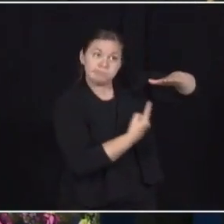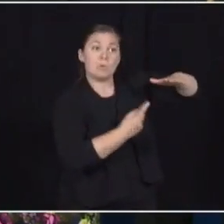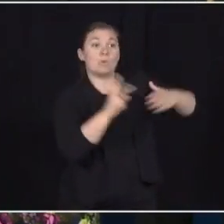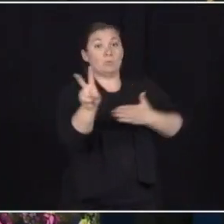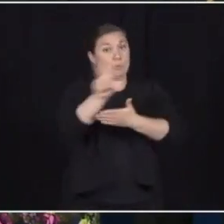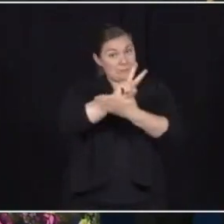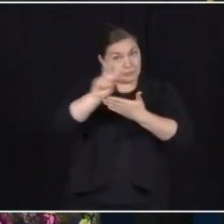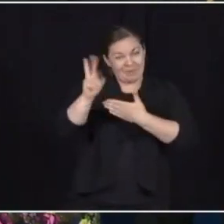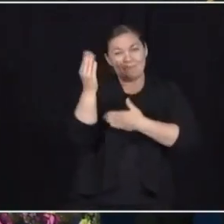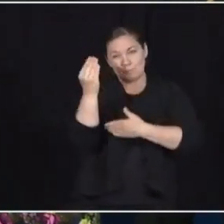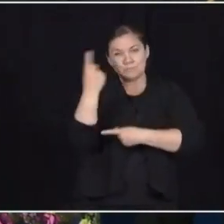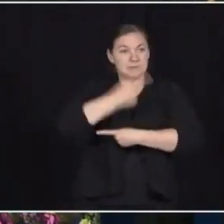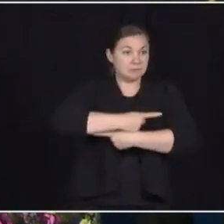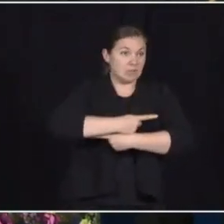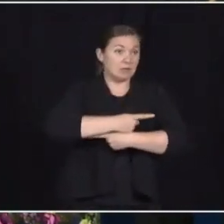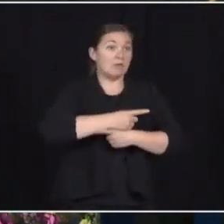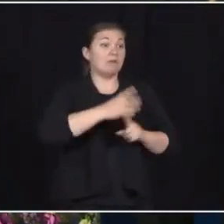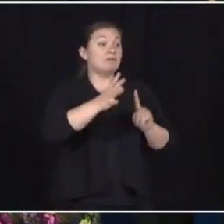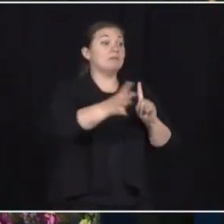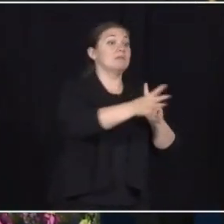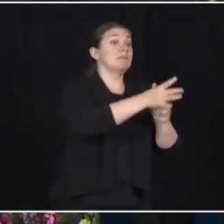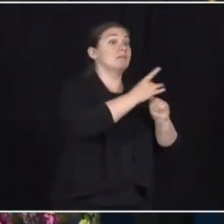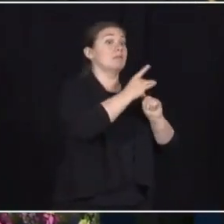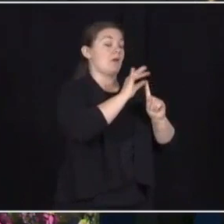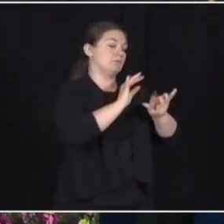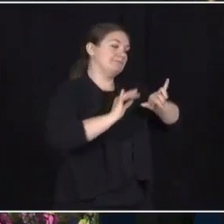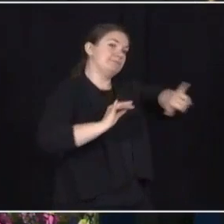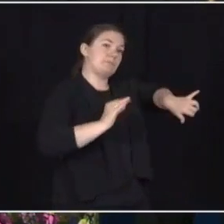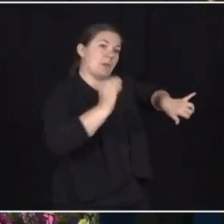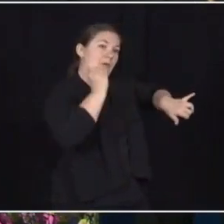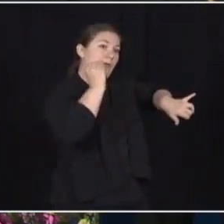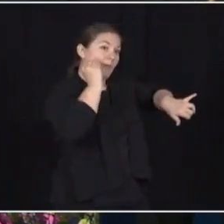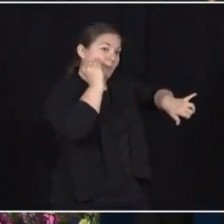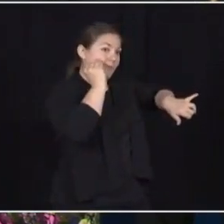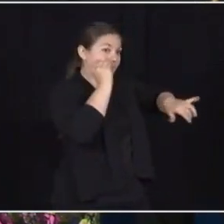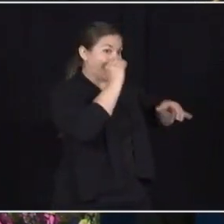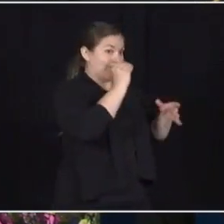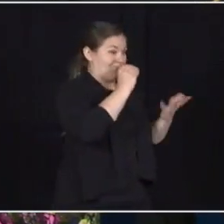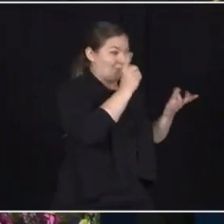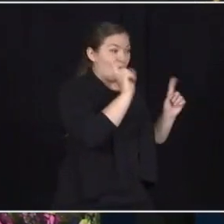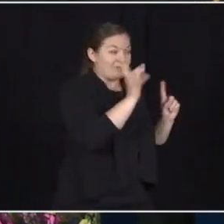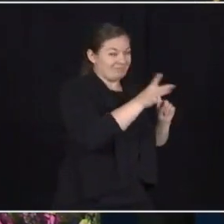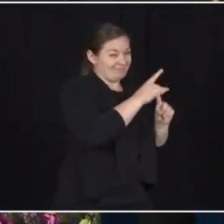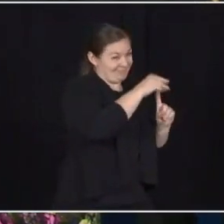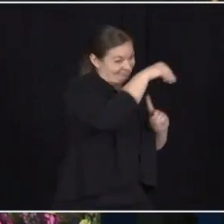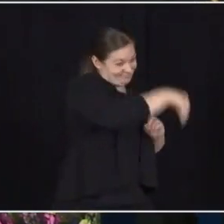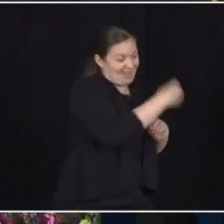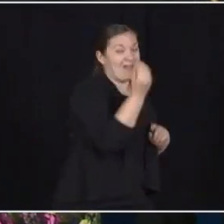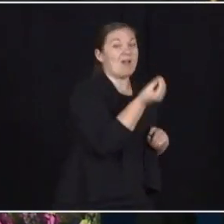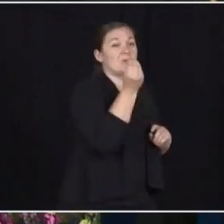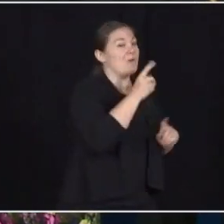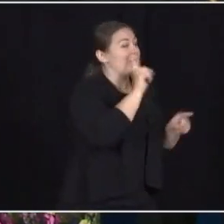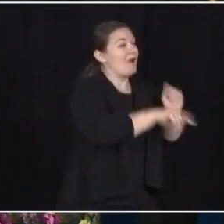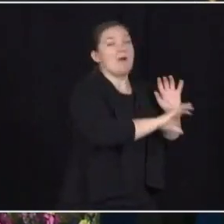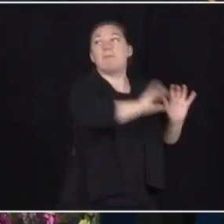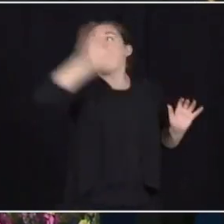They came here, they self isolated for two weeks, and they picked it up since they have been here. So I don't want any finger-pointing